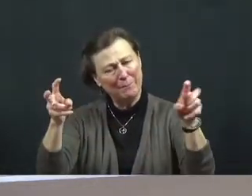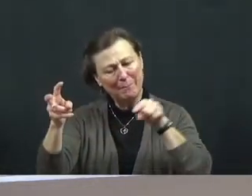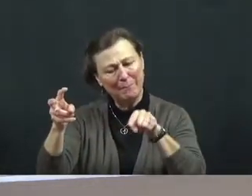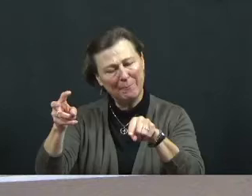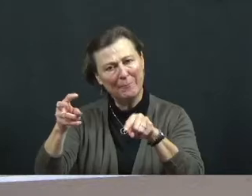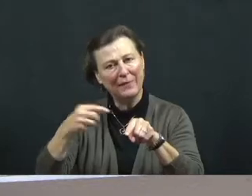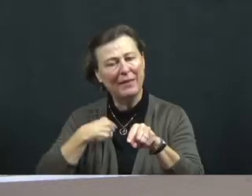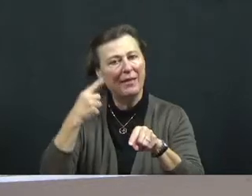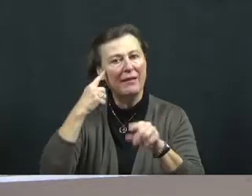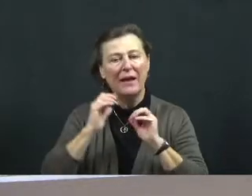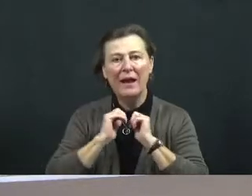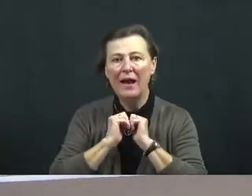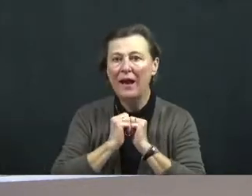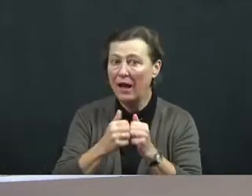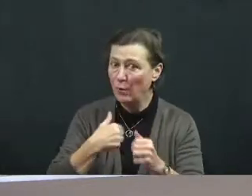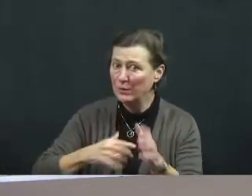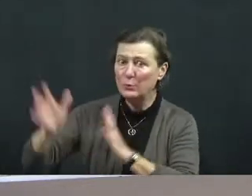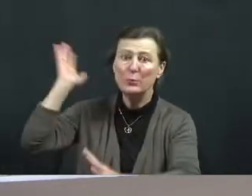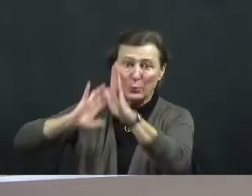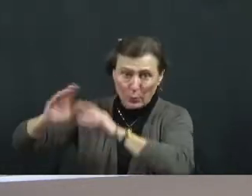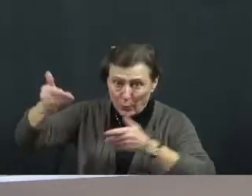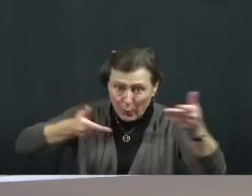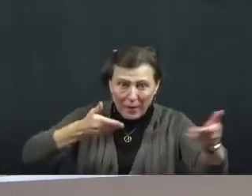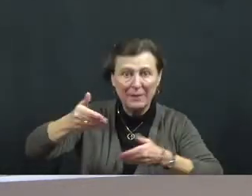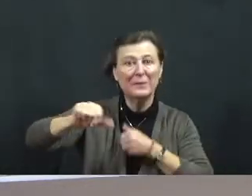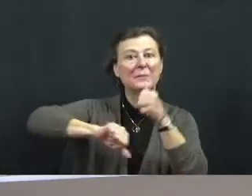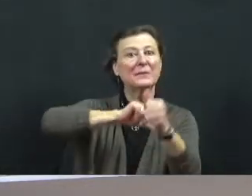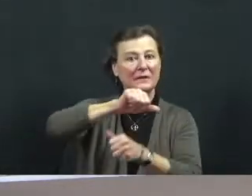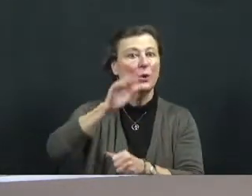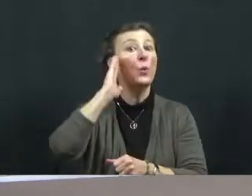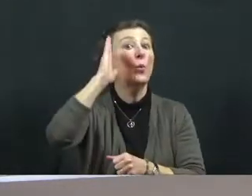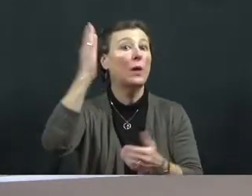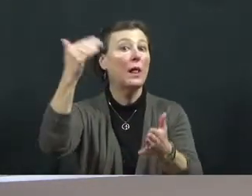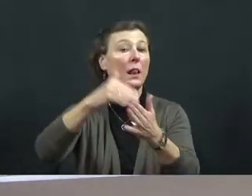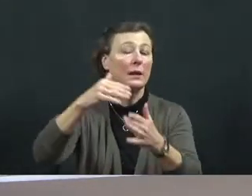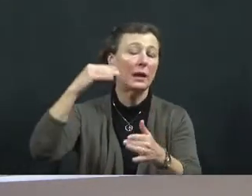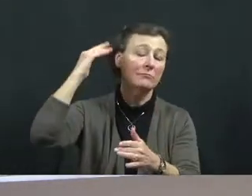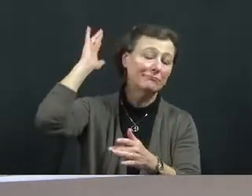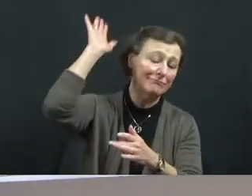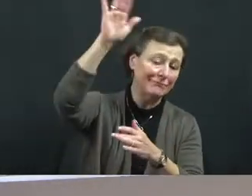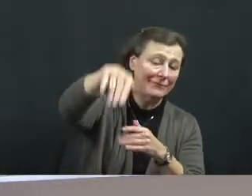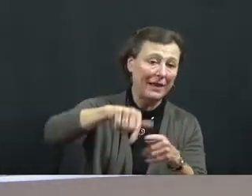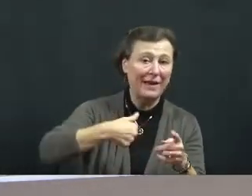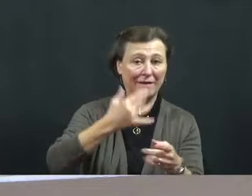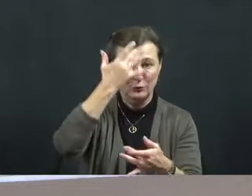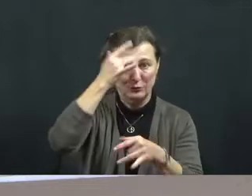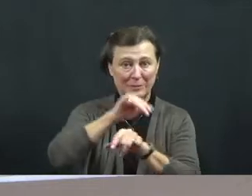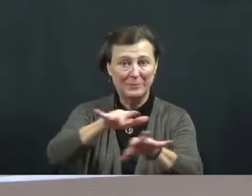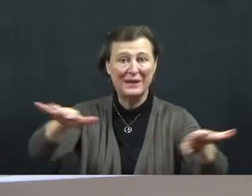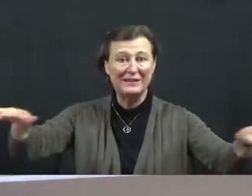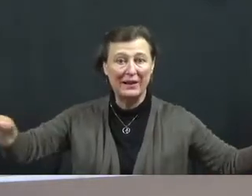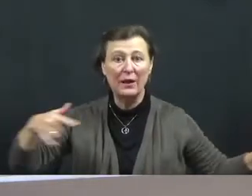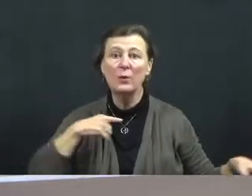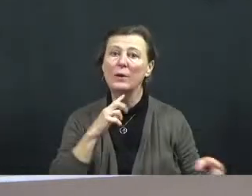we really used to welcome one another, and we will again after the pandemic, is we would hug one another. We'd hug one another.